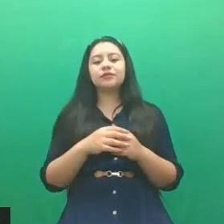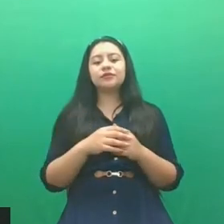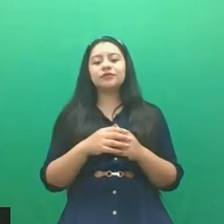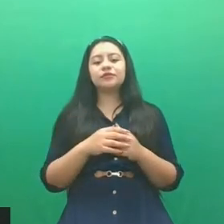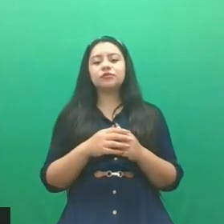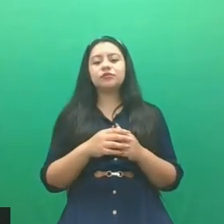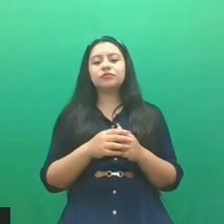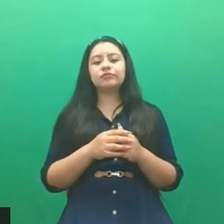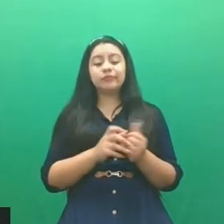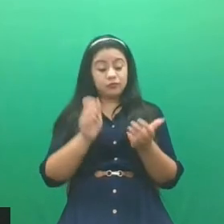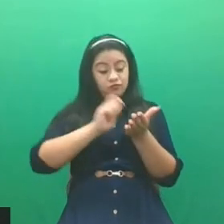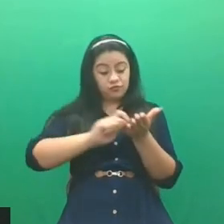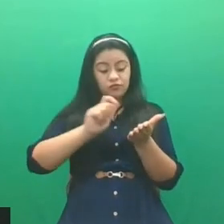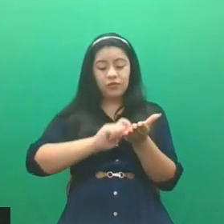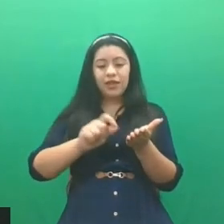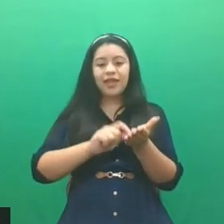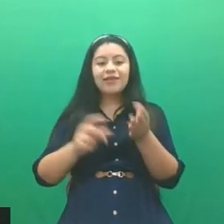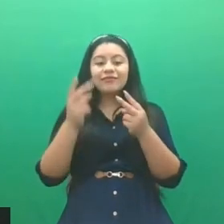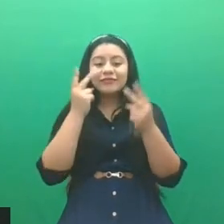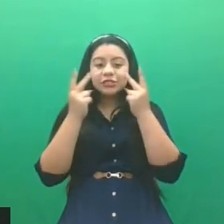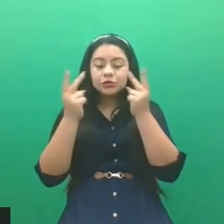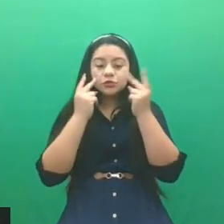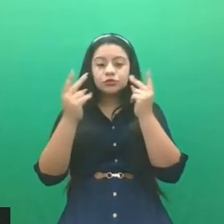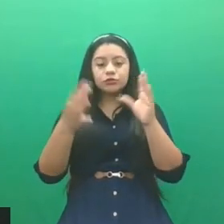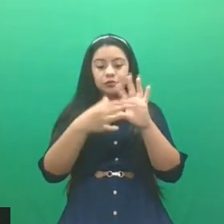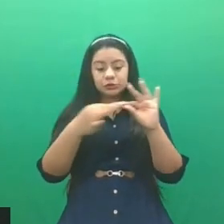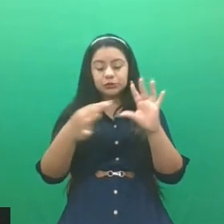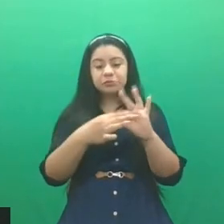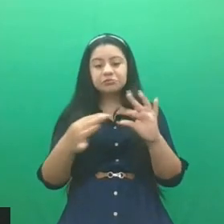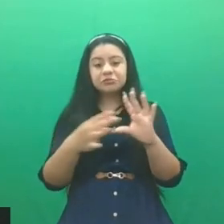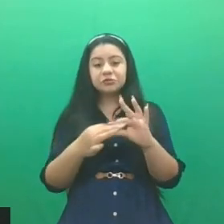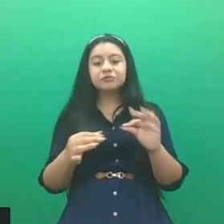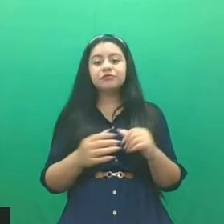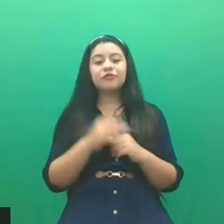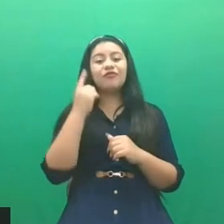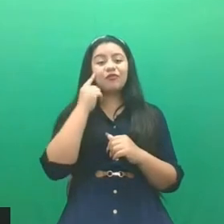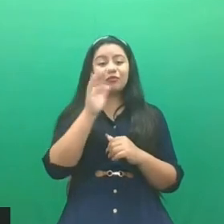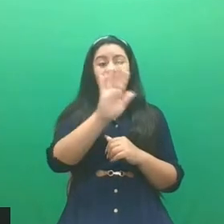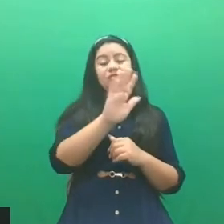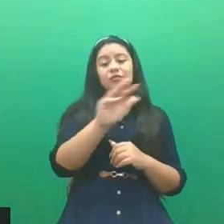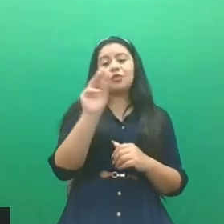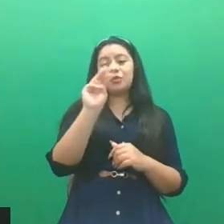visual descriptions. So they did 6,000 visual descriptions of items within their collection.